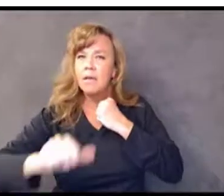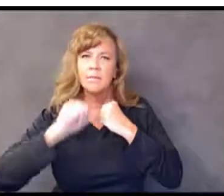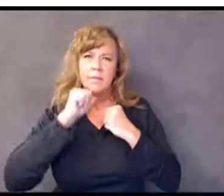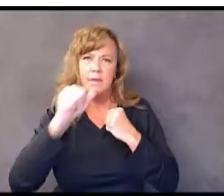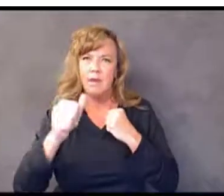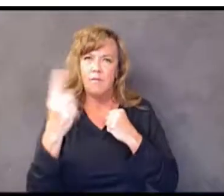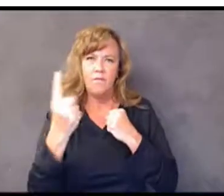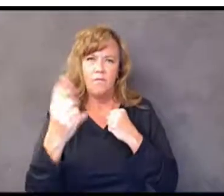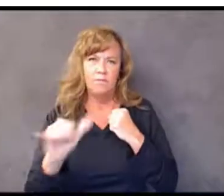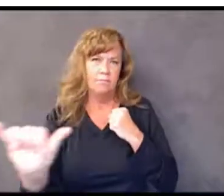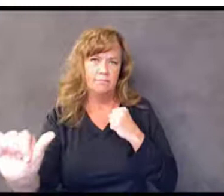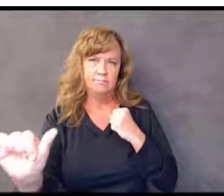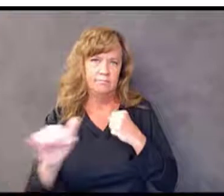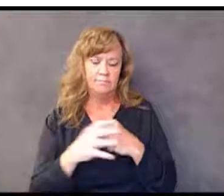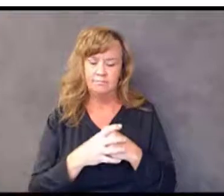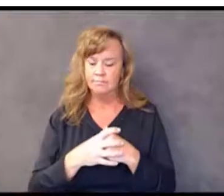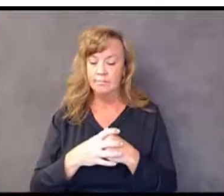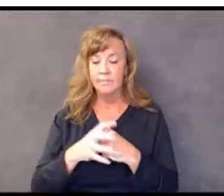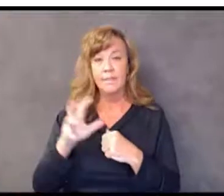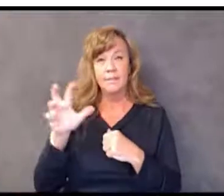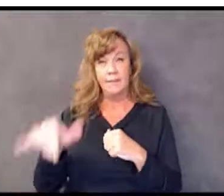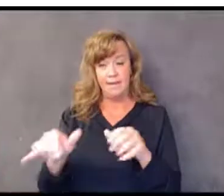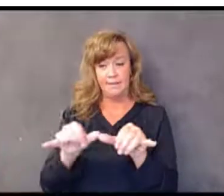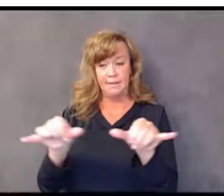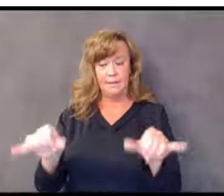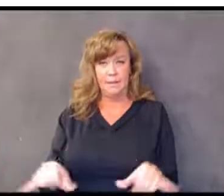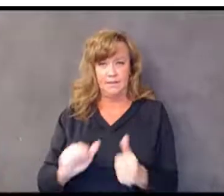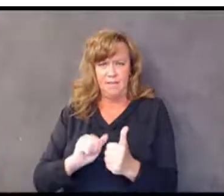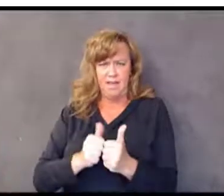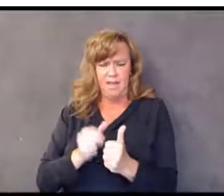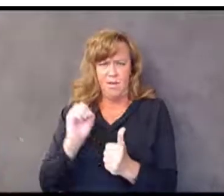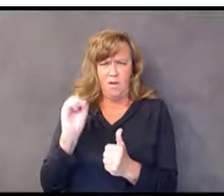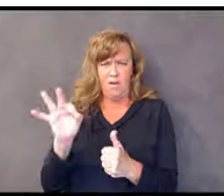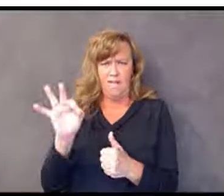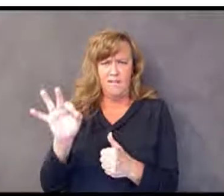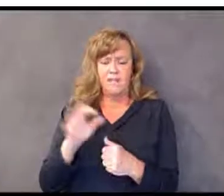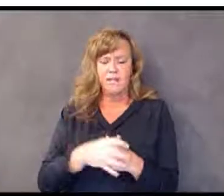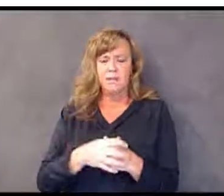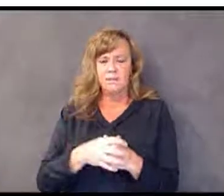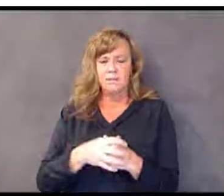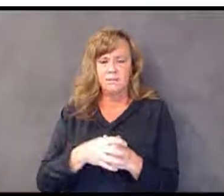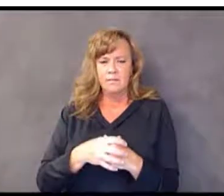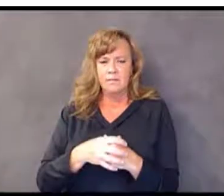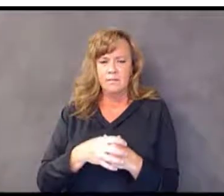System settings to allow the time to be turned off can be found within an individual student